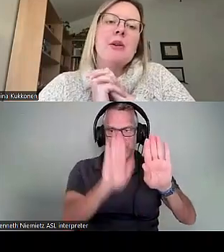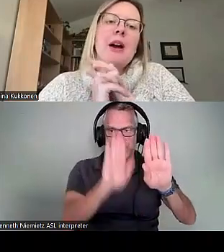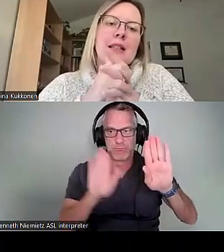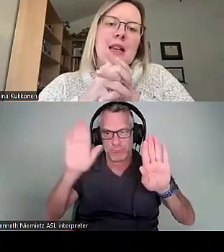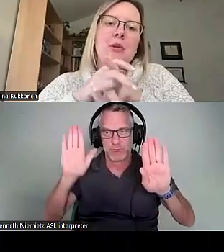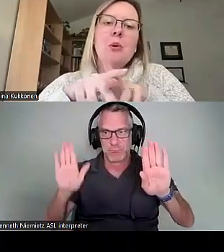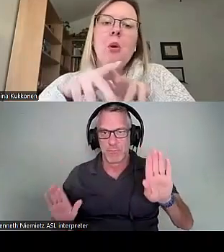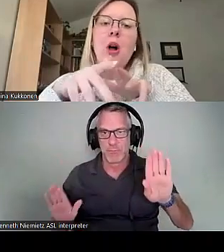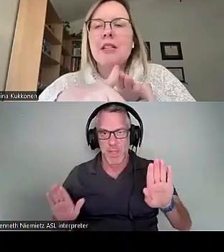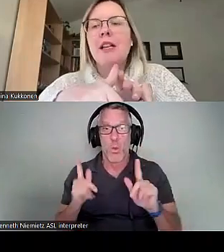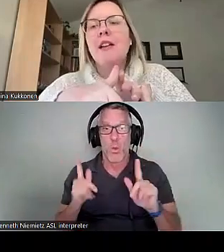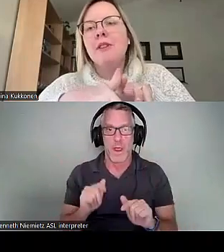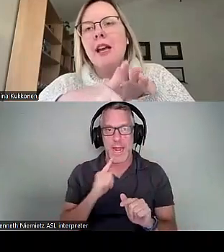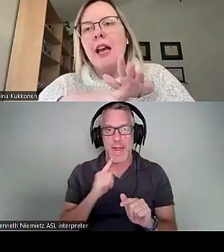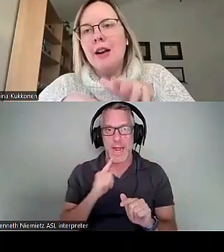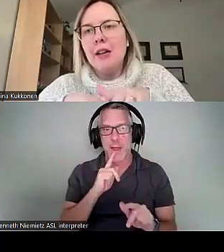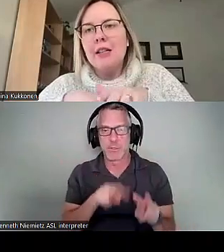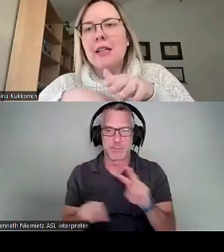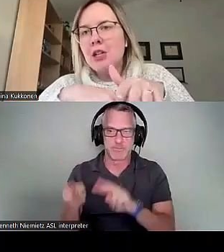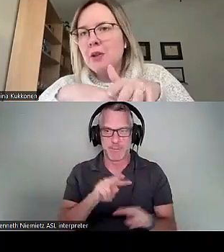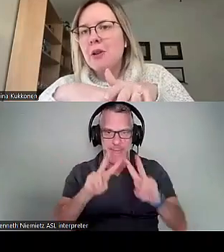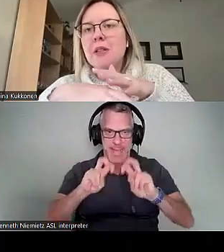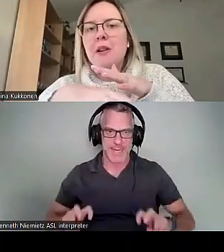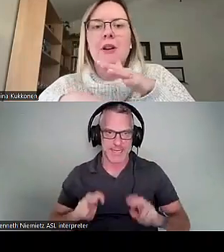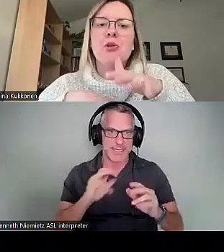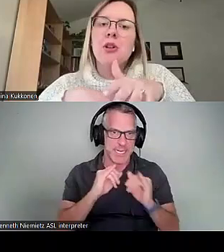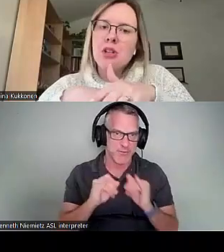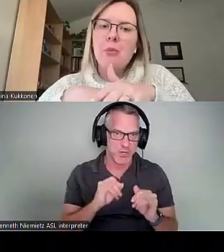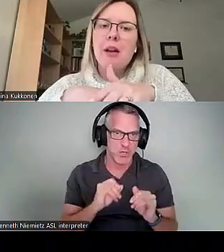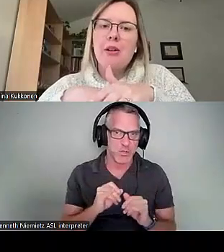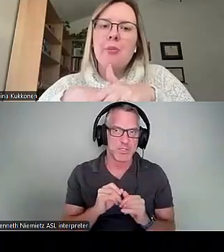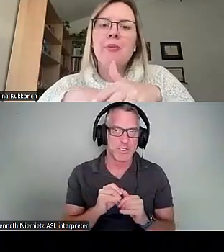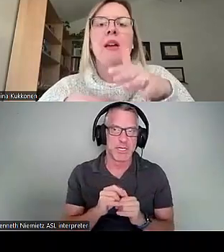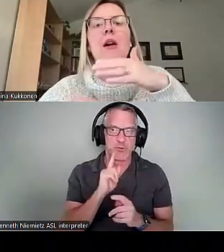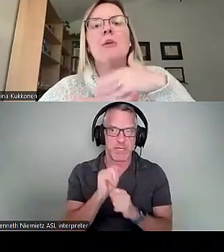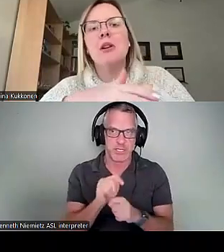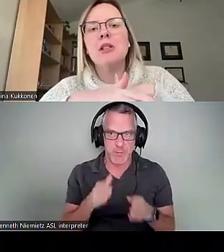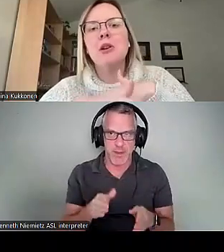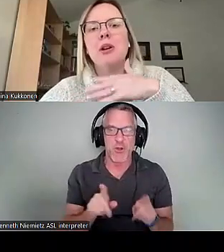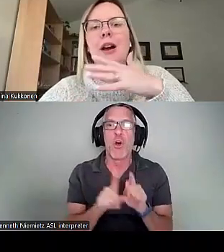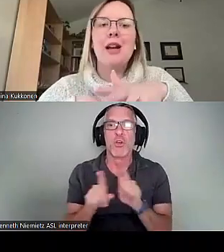So as I was qualitatively analyzing interviews in a very traditional manner, I was also cutting